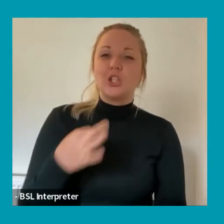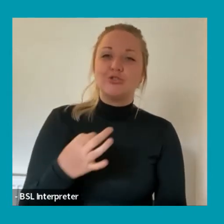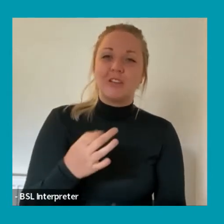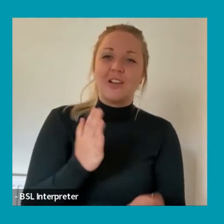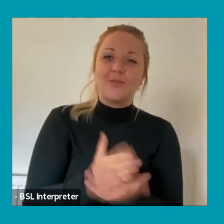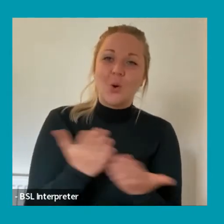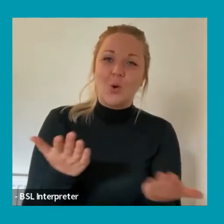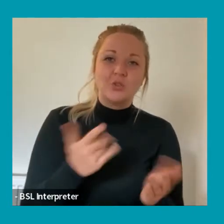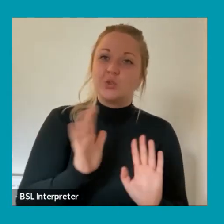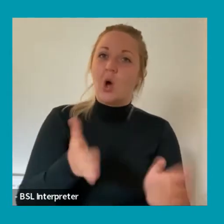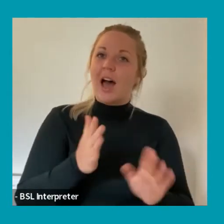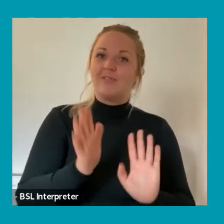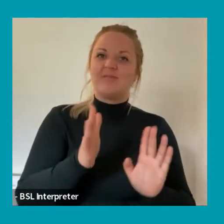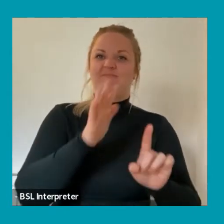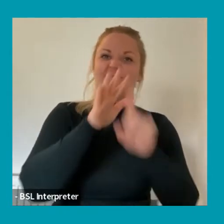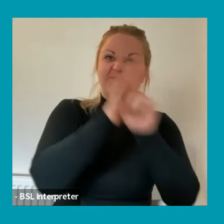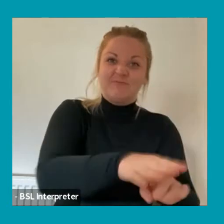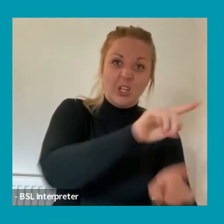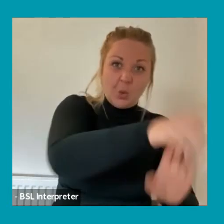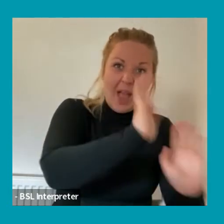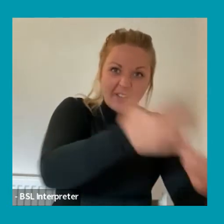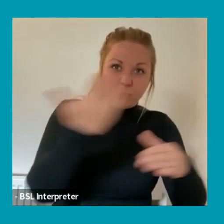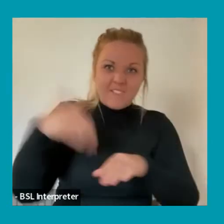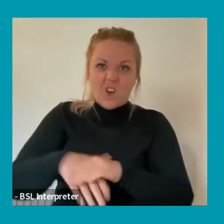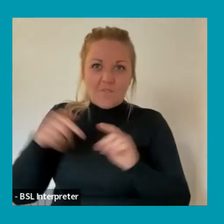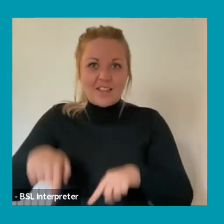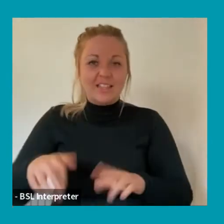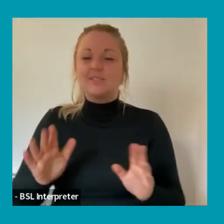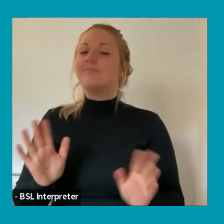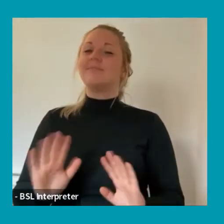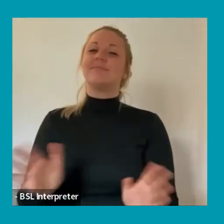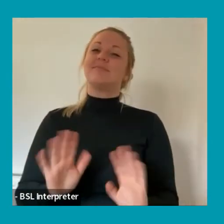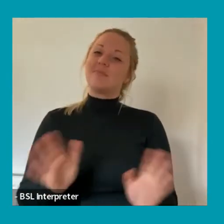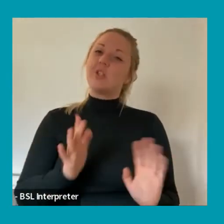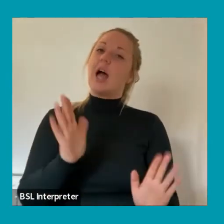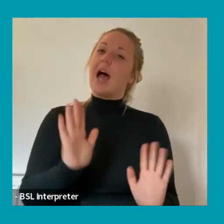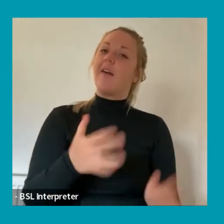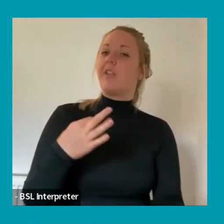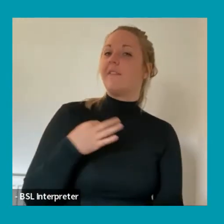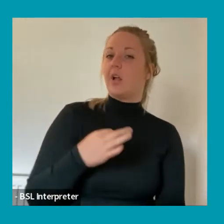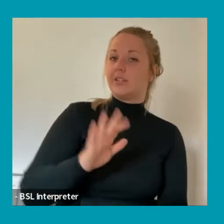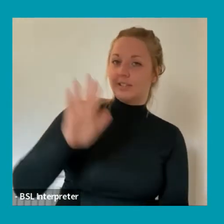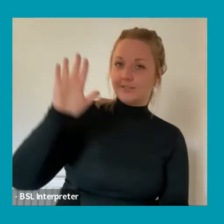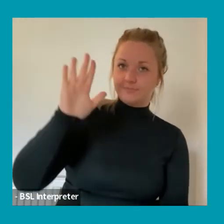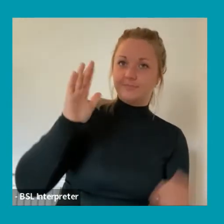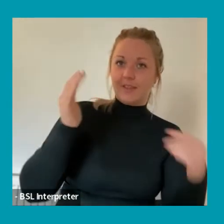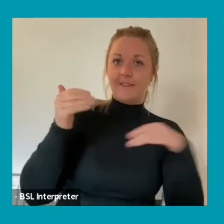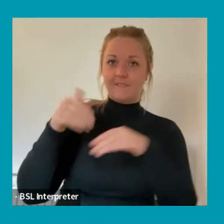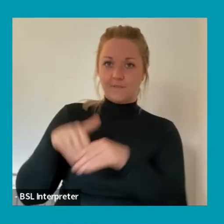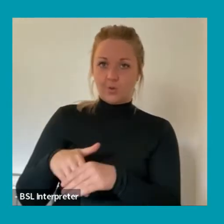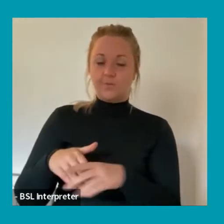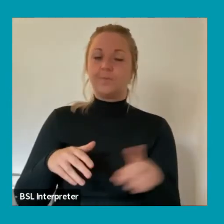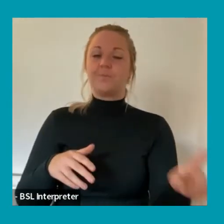You want to get involved in this. Yes, having someone who is trustworthy